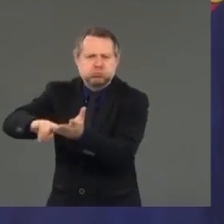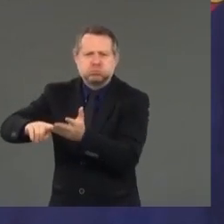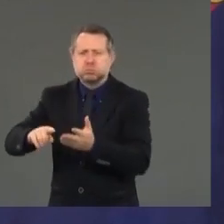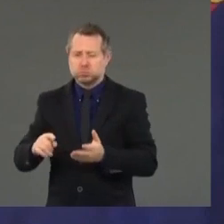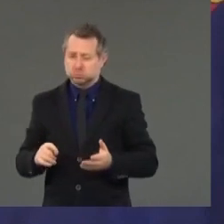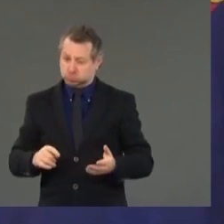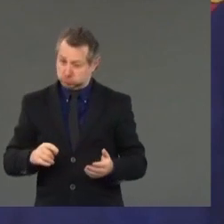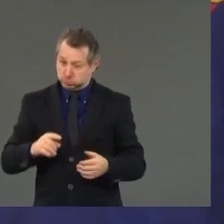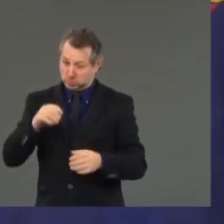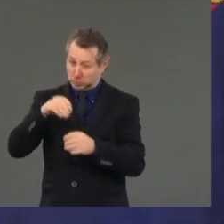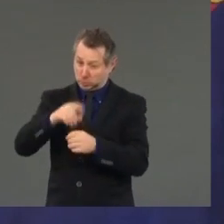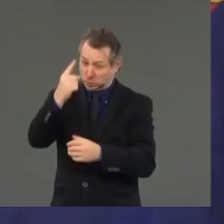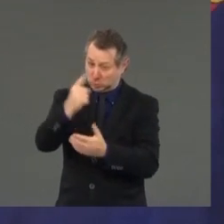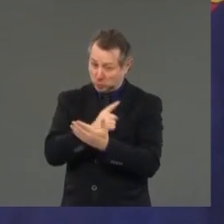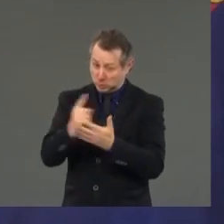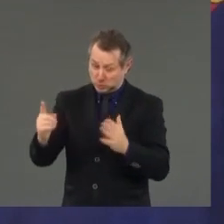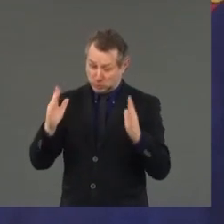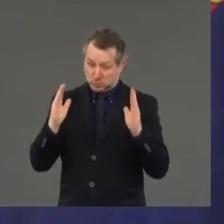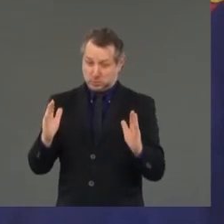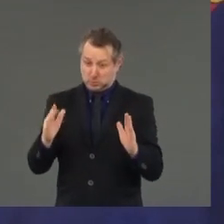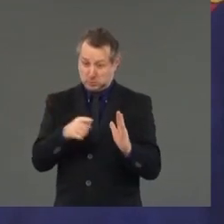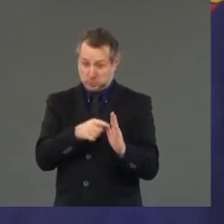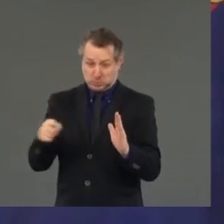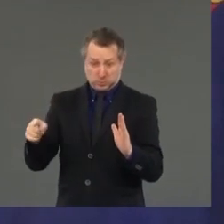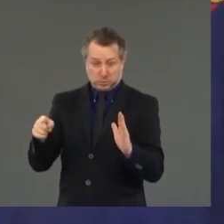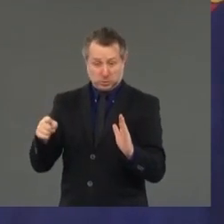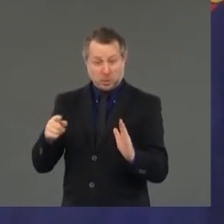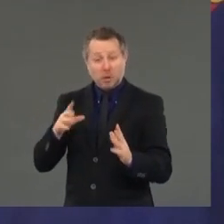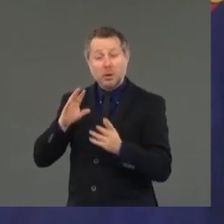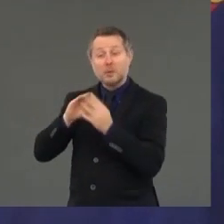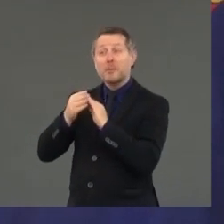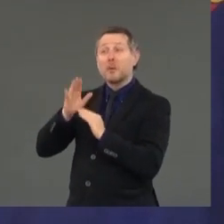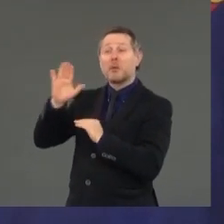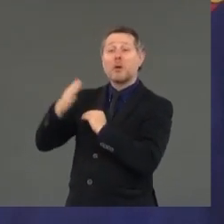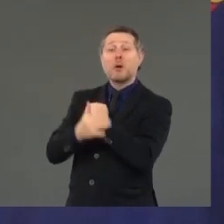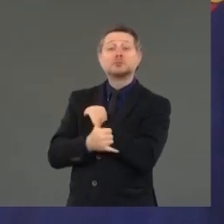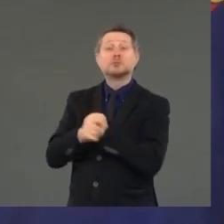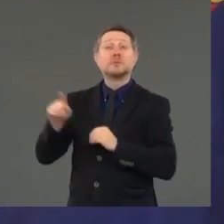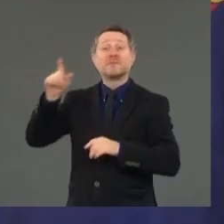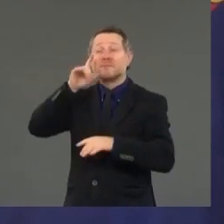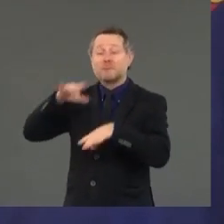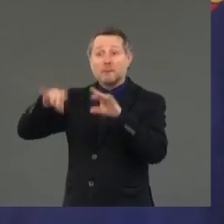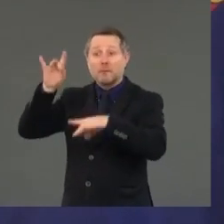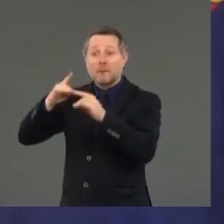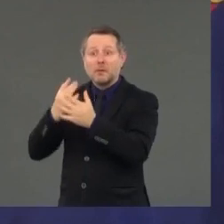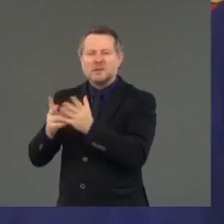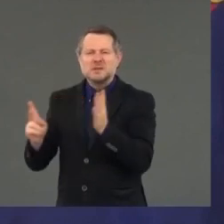BUT THE MORE WE LOOK, THE MORE WE FIND IT. AND IN ONE WEEK WE DOUBLE THE